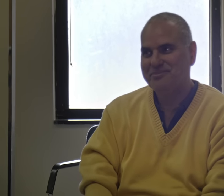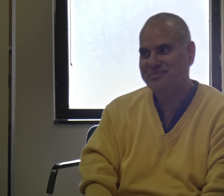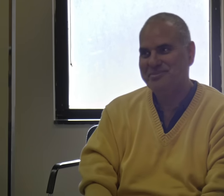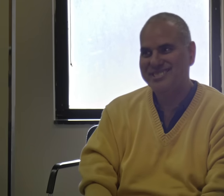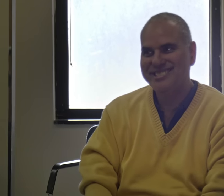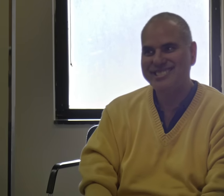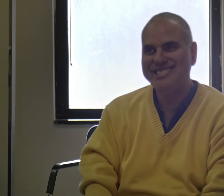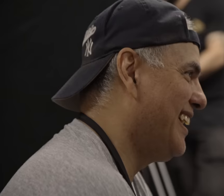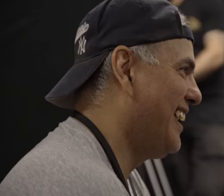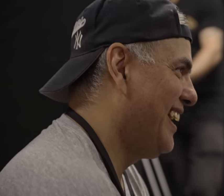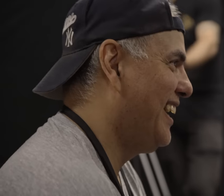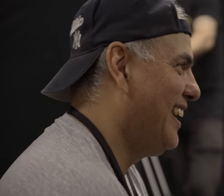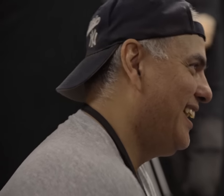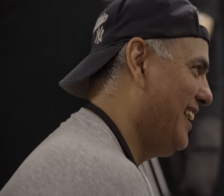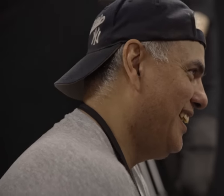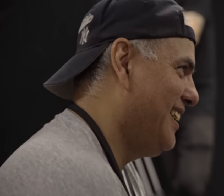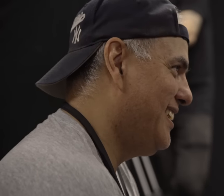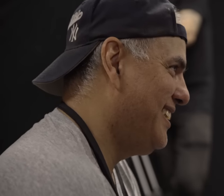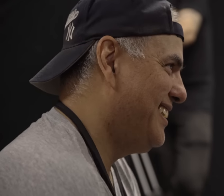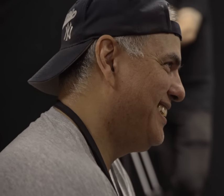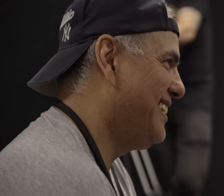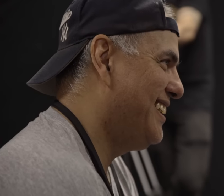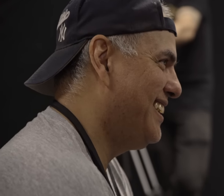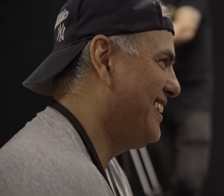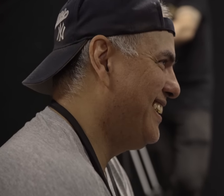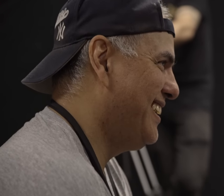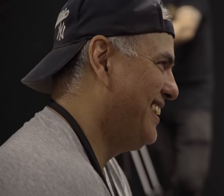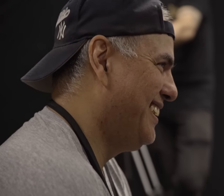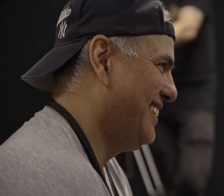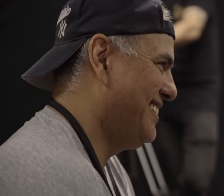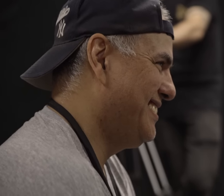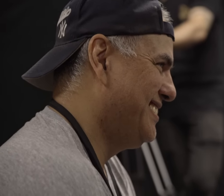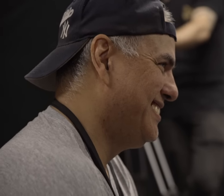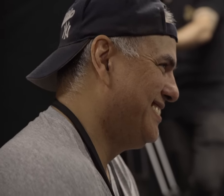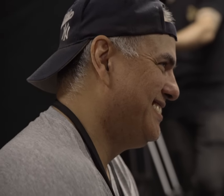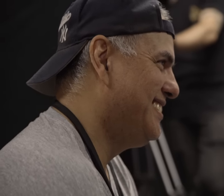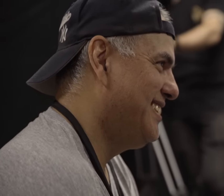auditioning for a movie. I'm getting so excited about this. I love being on camera. I'm glad to hear that.